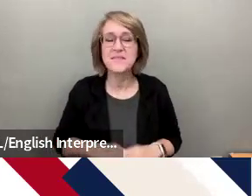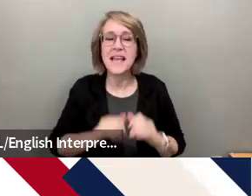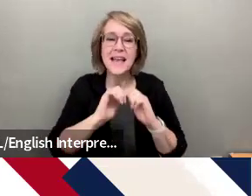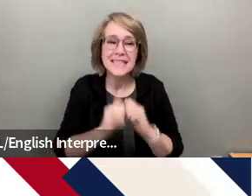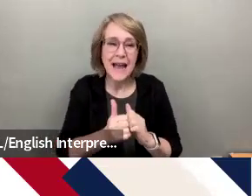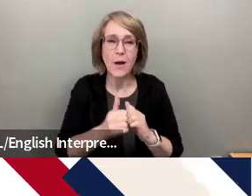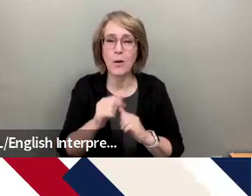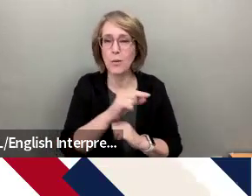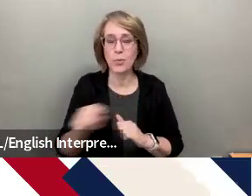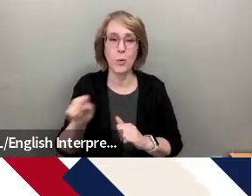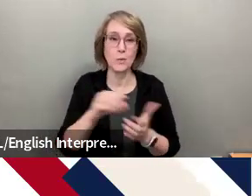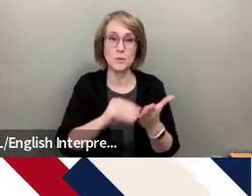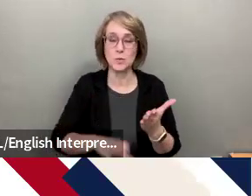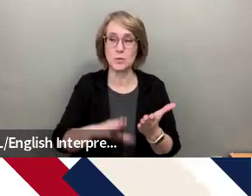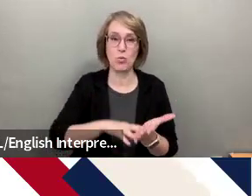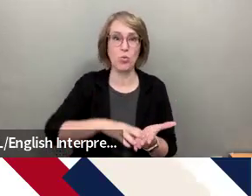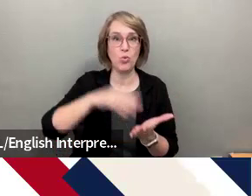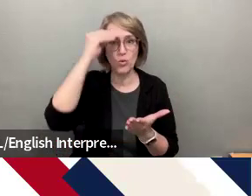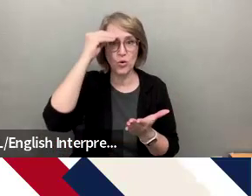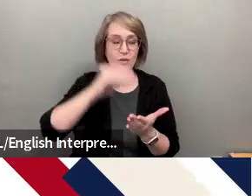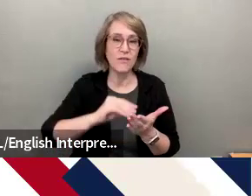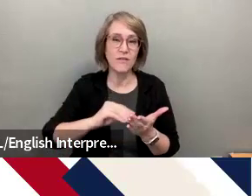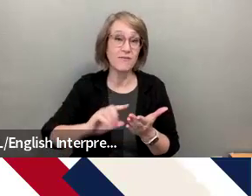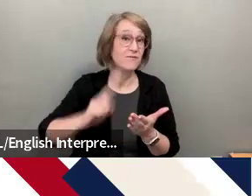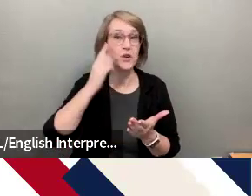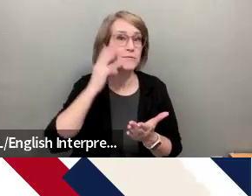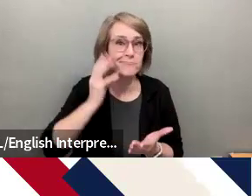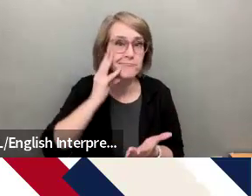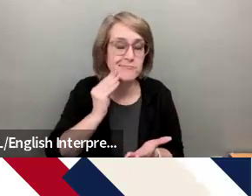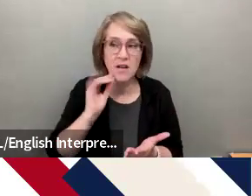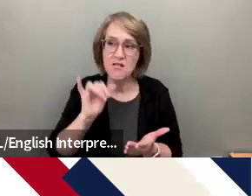SEE FIRSTHAND WHAT THAT LOOKS LIKE, HOW TO EXPERIENCE AND WHAT THEY WANT -- WHAT